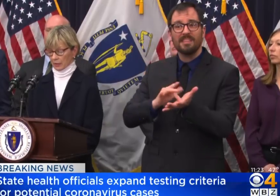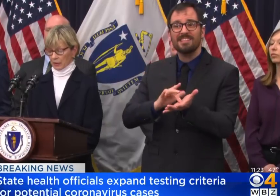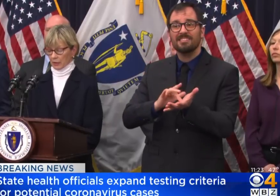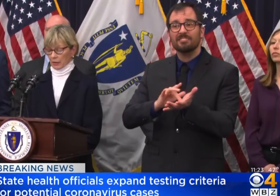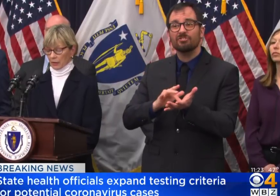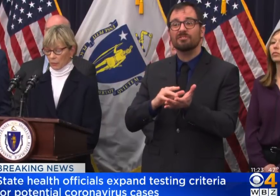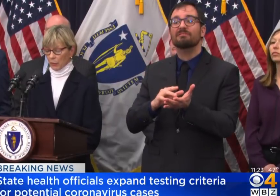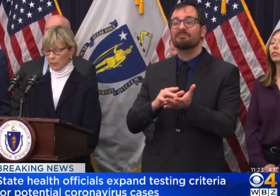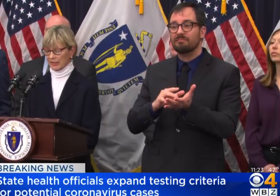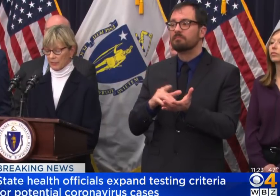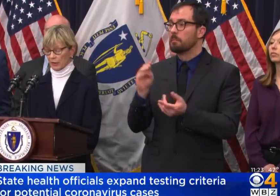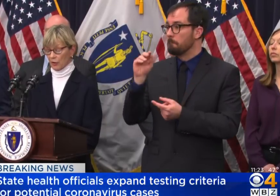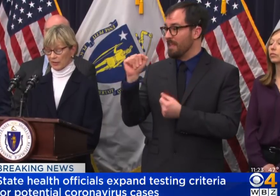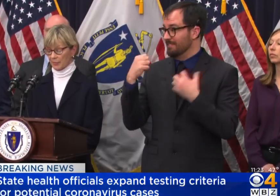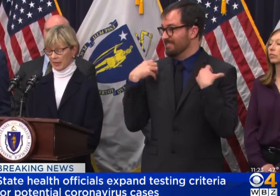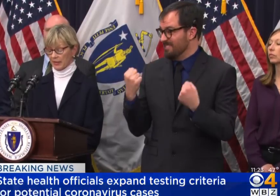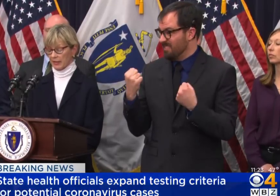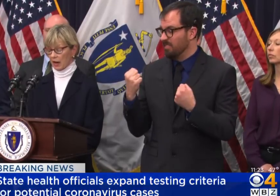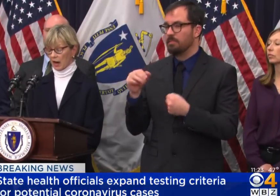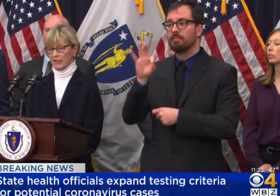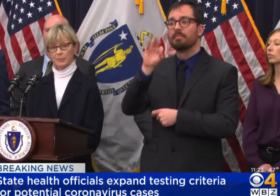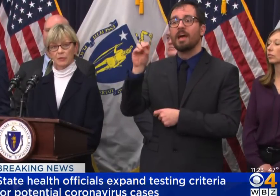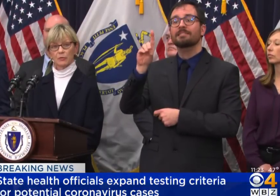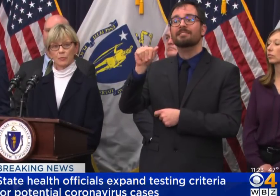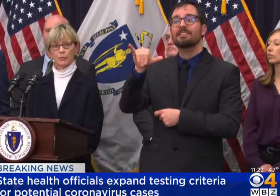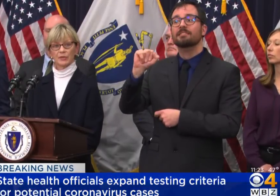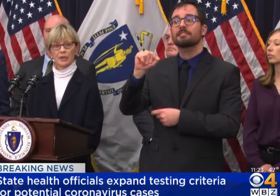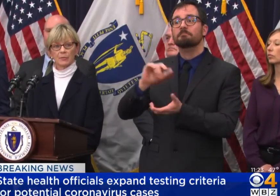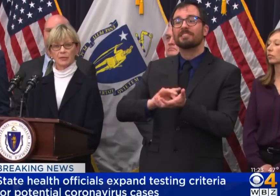THIS IS TELEPHONE. WE'RE ALLOWING 90-DAY